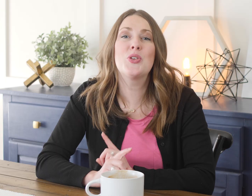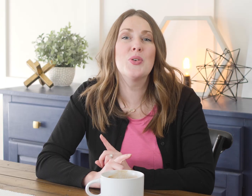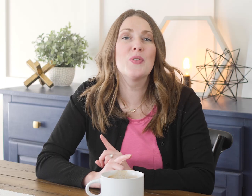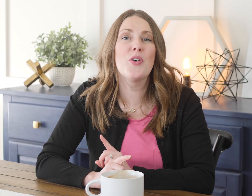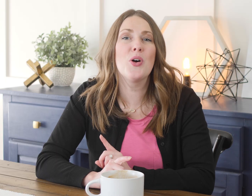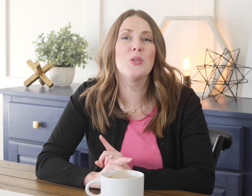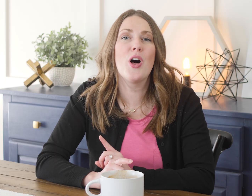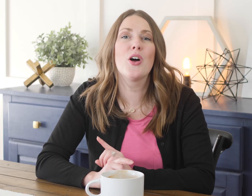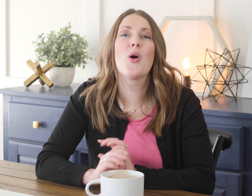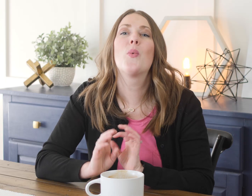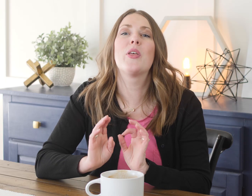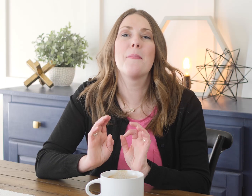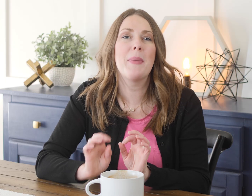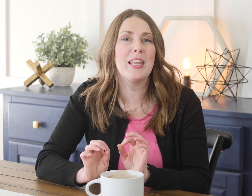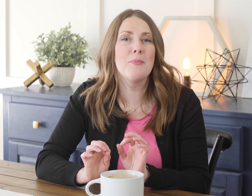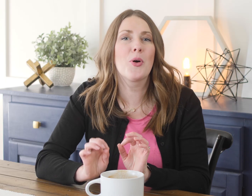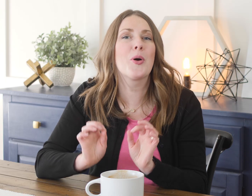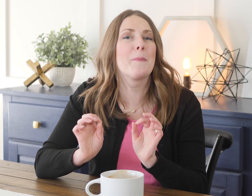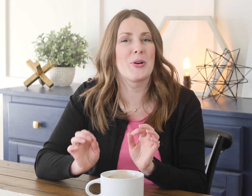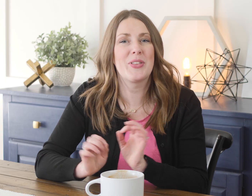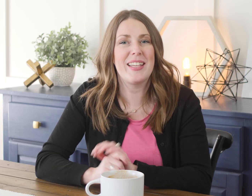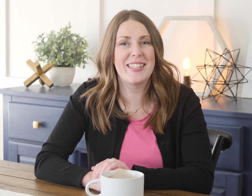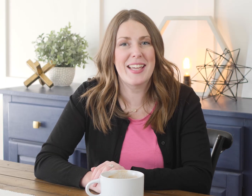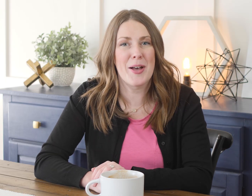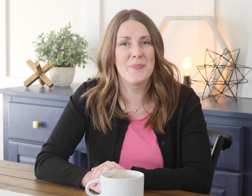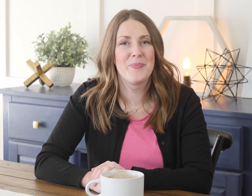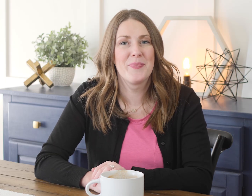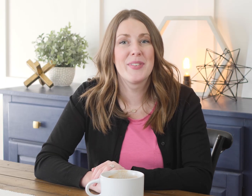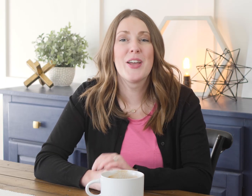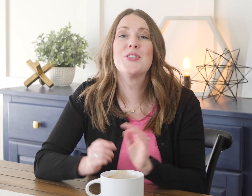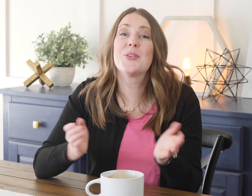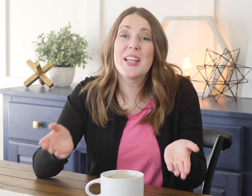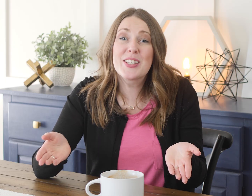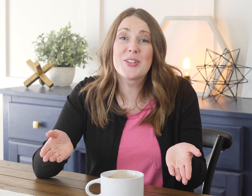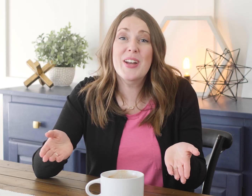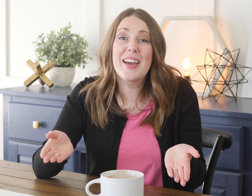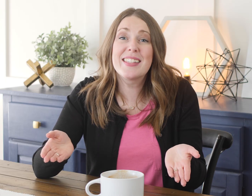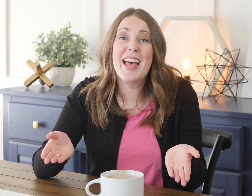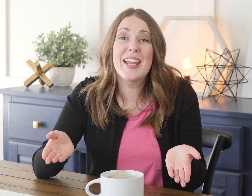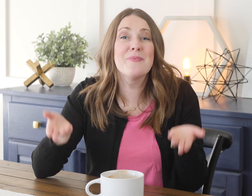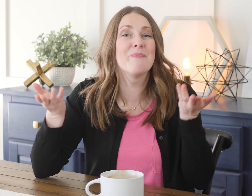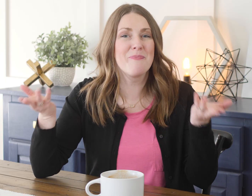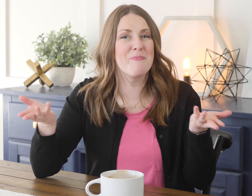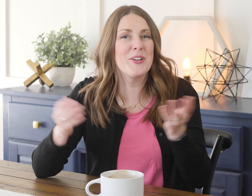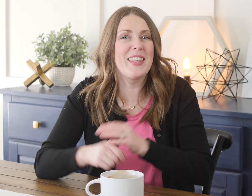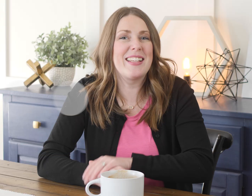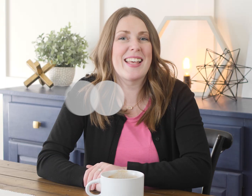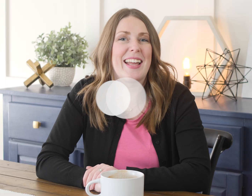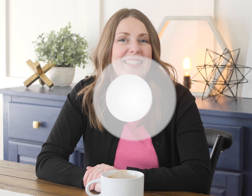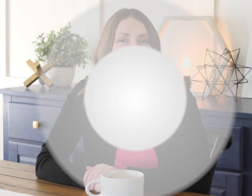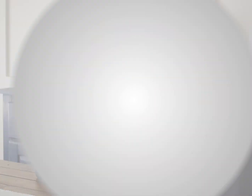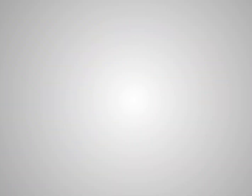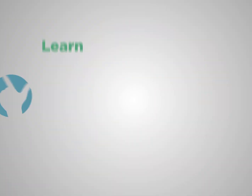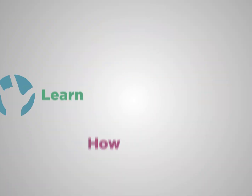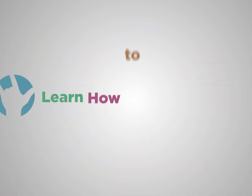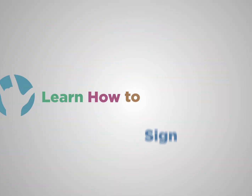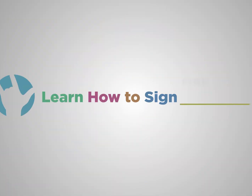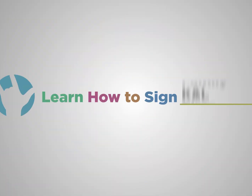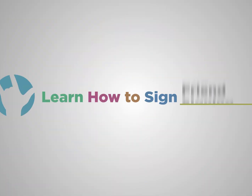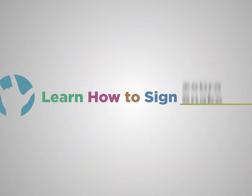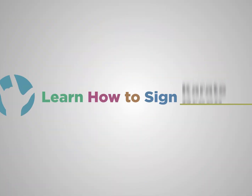you can follow along with many more birthdays to come. So, let's learn how to sign birthday signs.